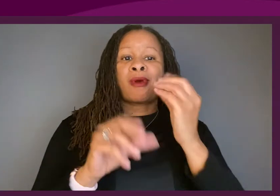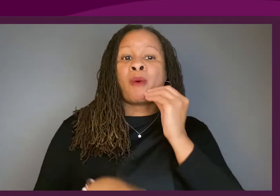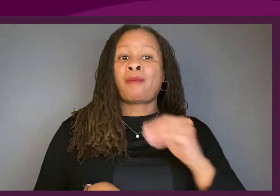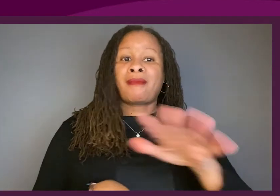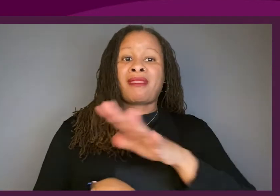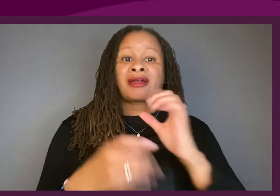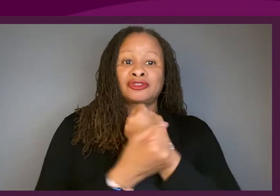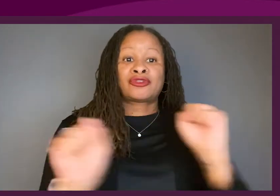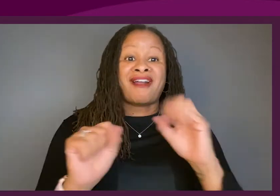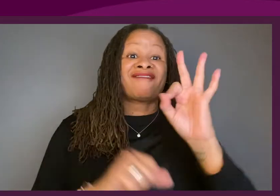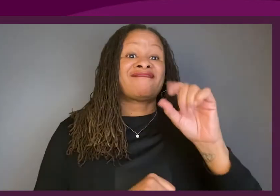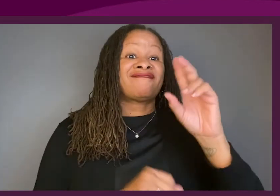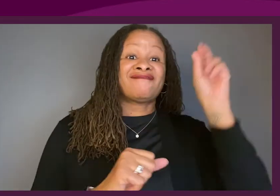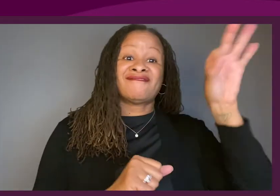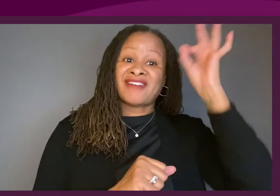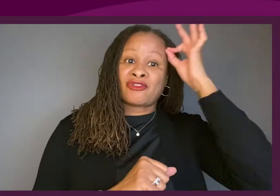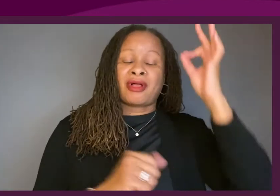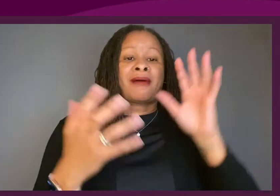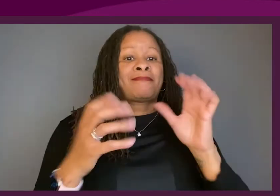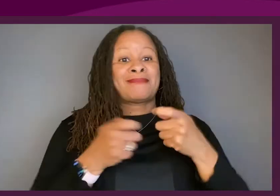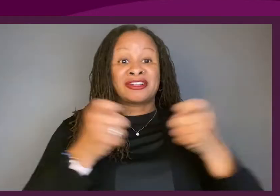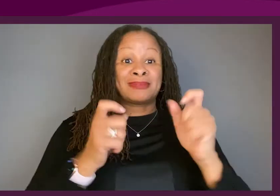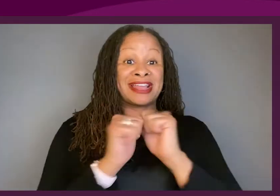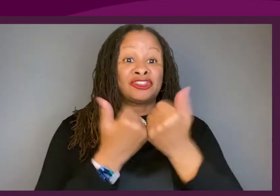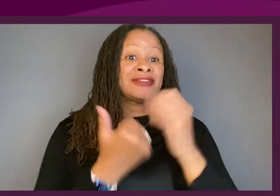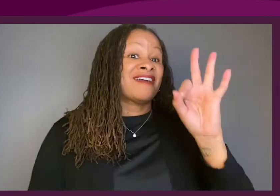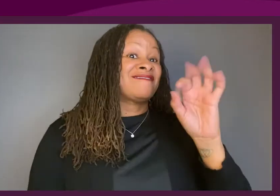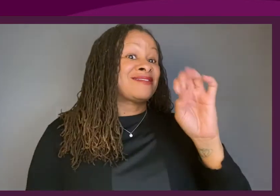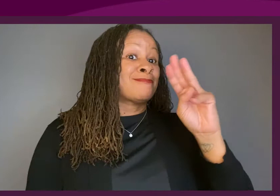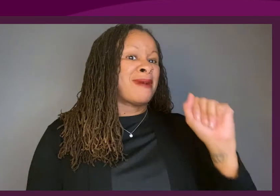Security, Federal Emergency Management Agency, also known as FEMA.